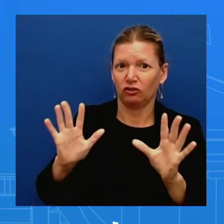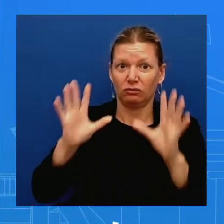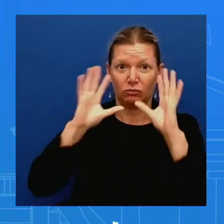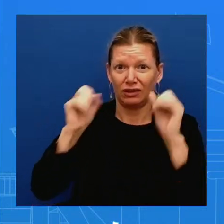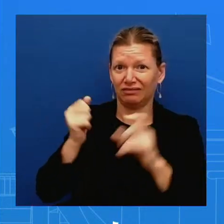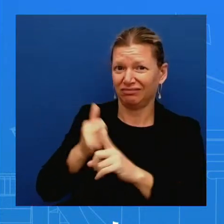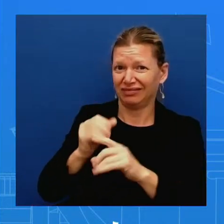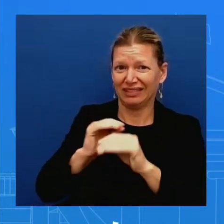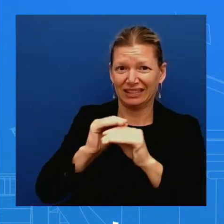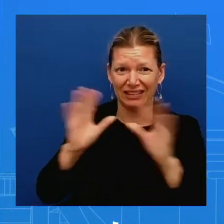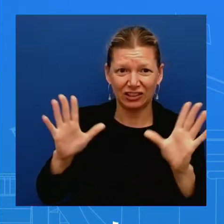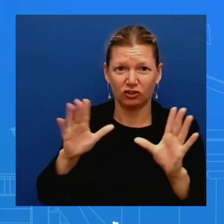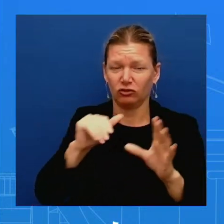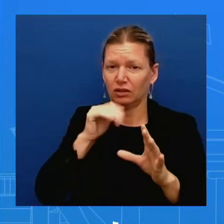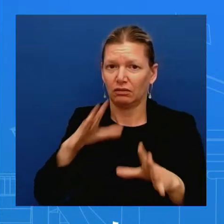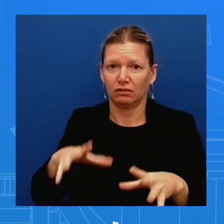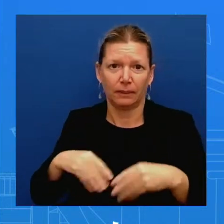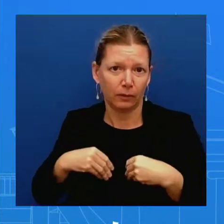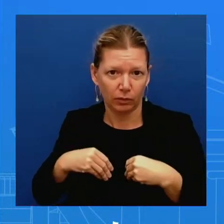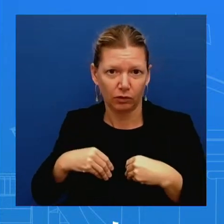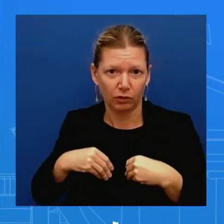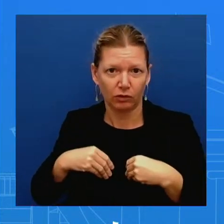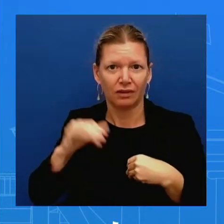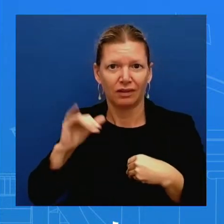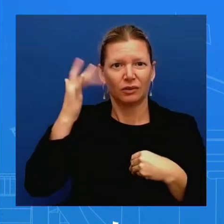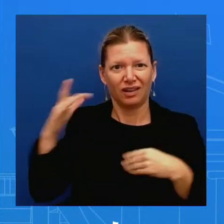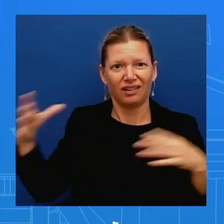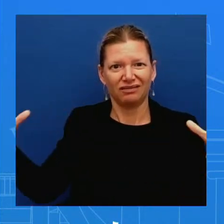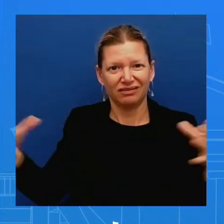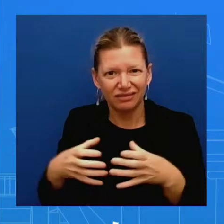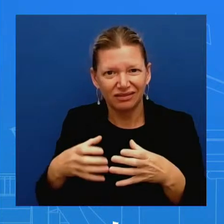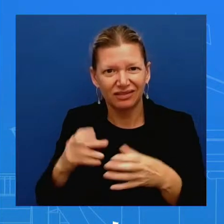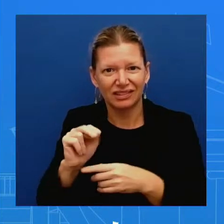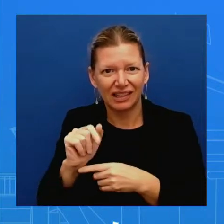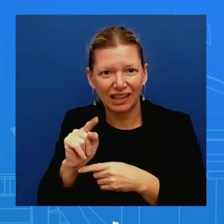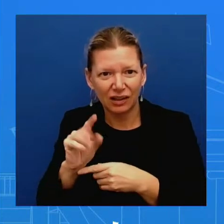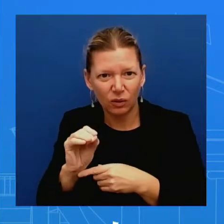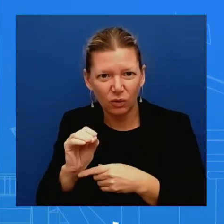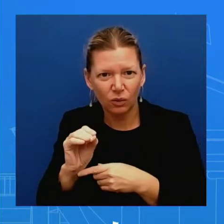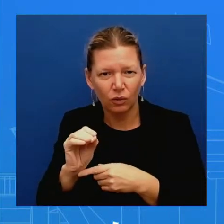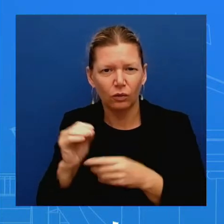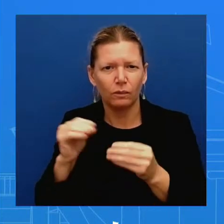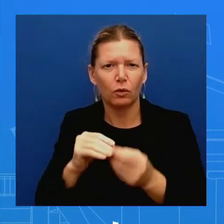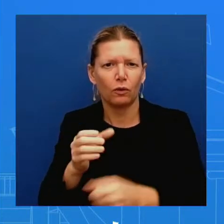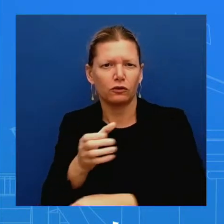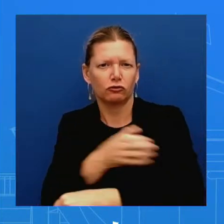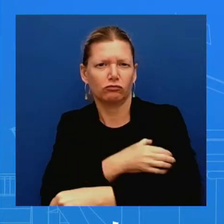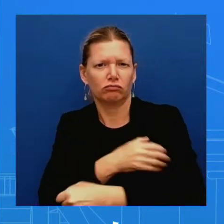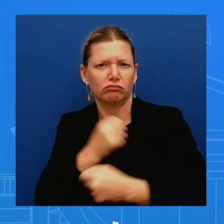been able to make NATO the more -- more -- you know, stronger than it's ever been, that's important.